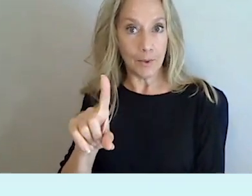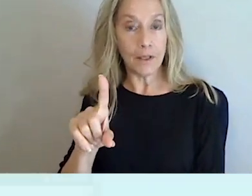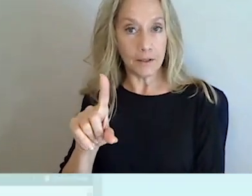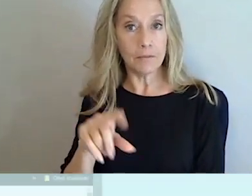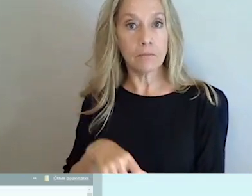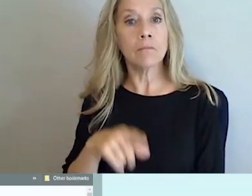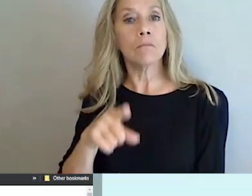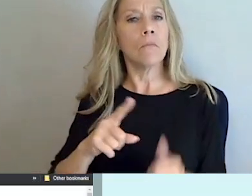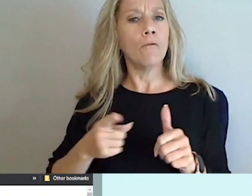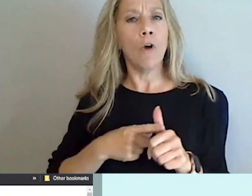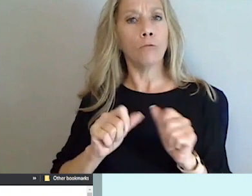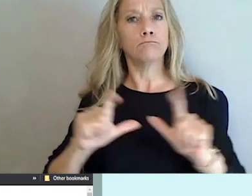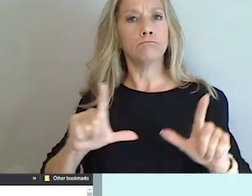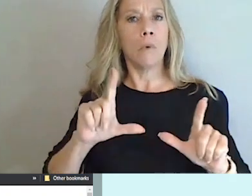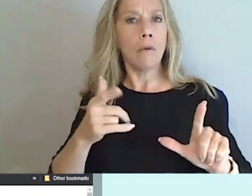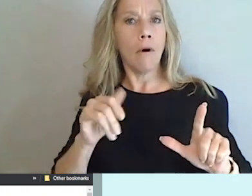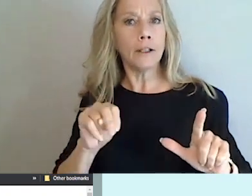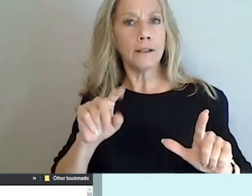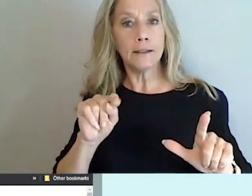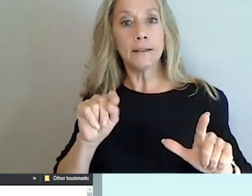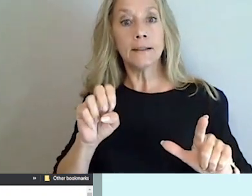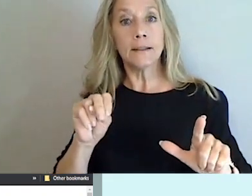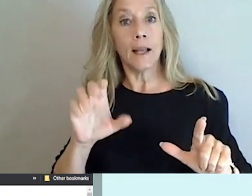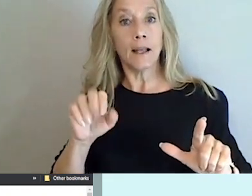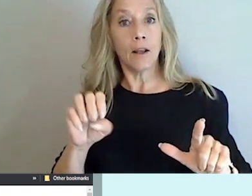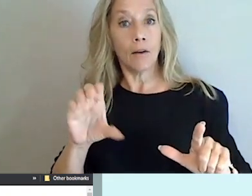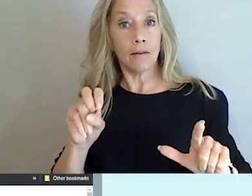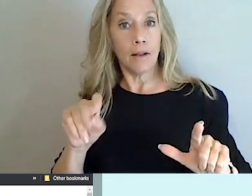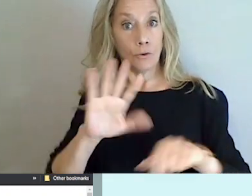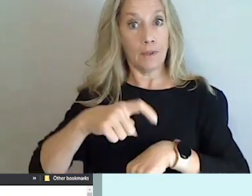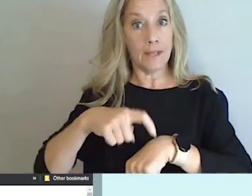When you first login to TennCare Connect, and it’s your month to renew, you will see